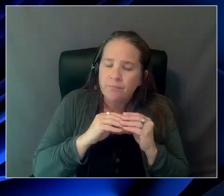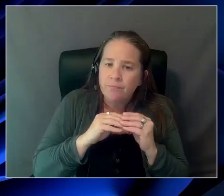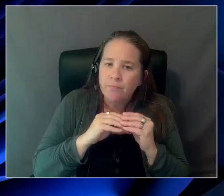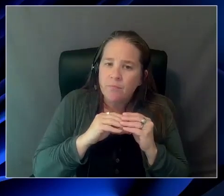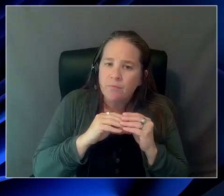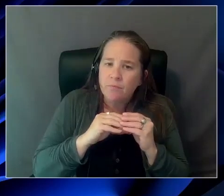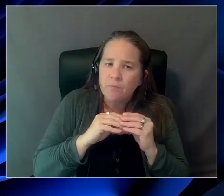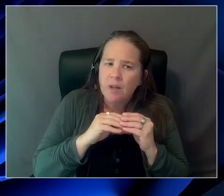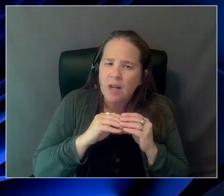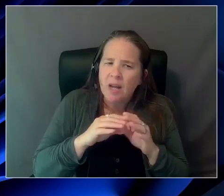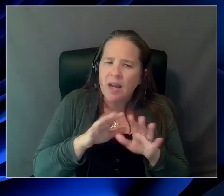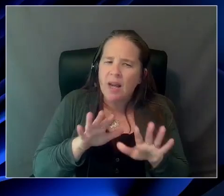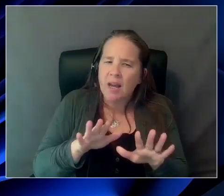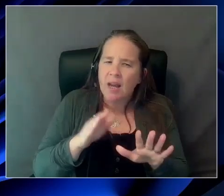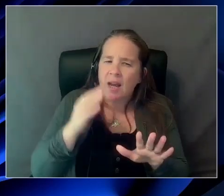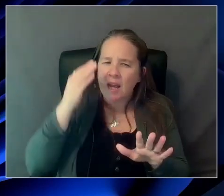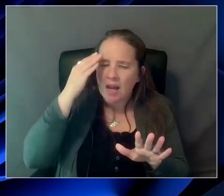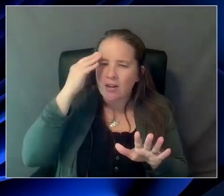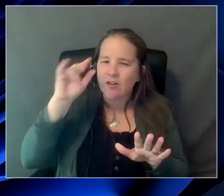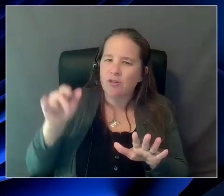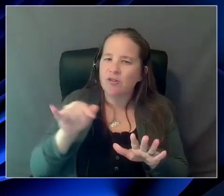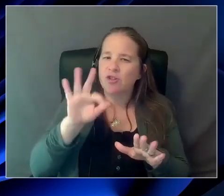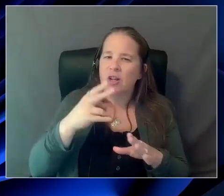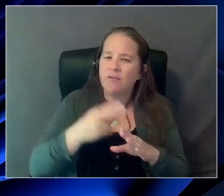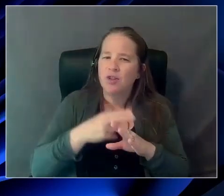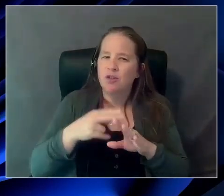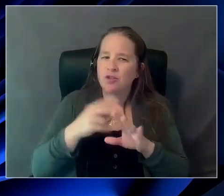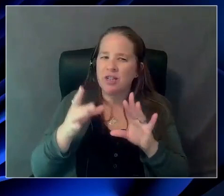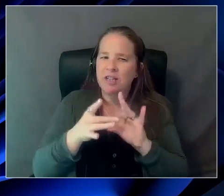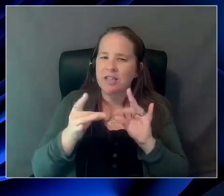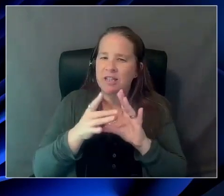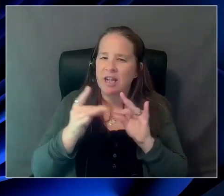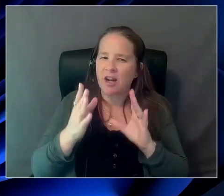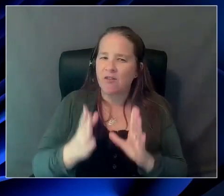I do know. I do know Jeff was using narrator and not sure which voice he had running.